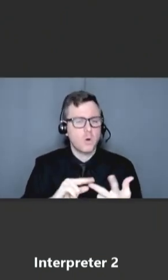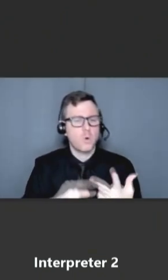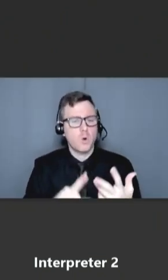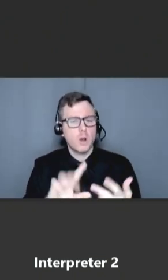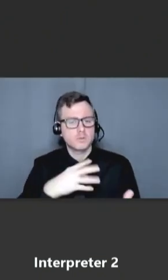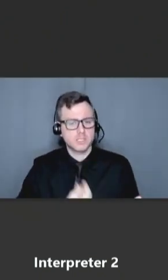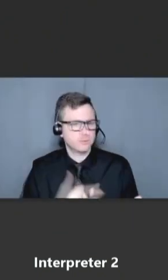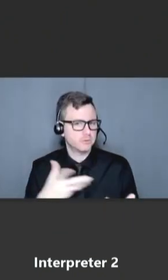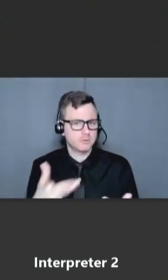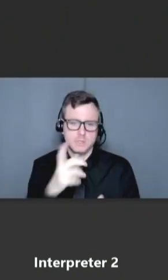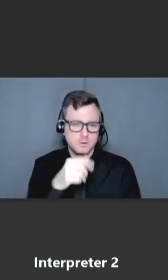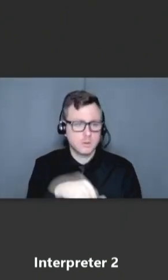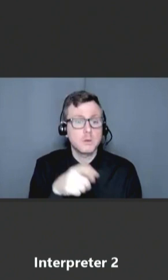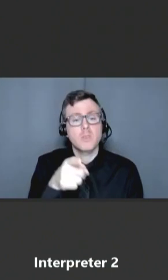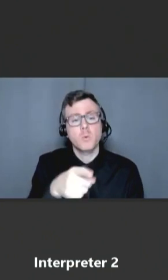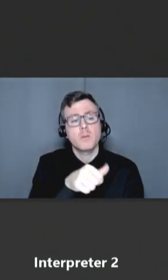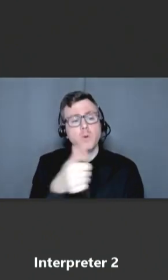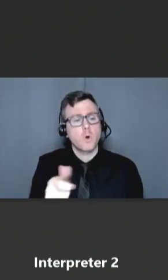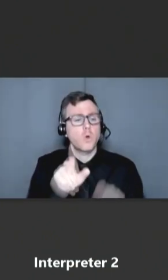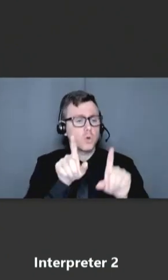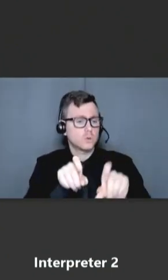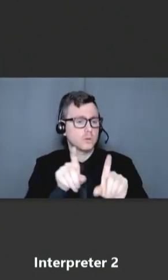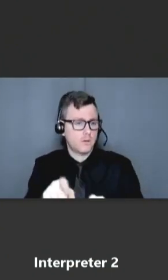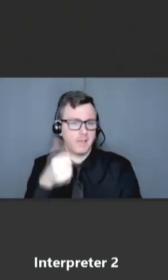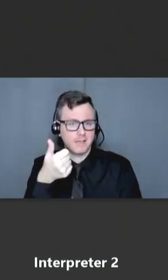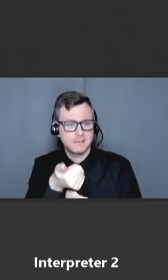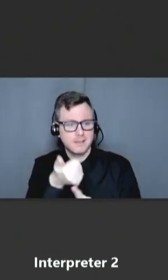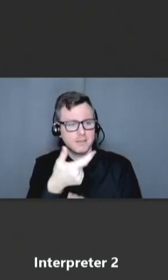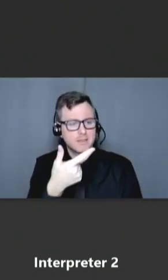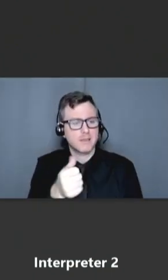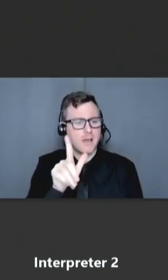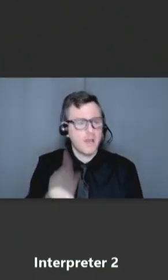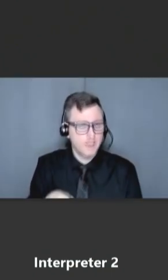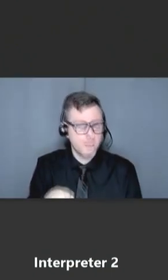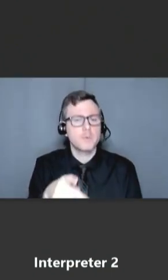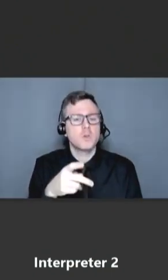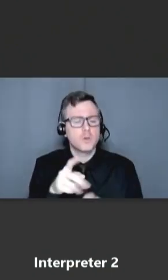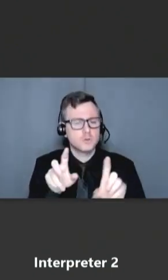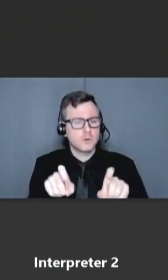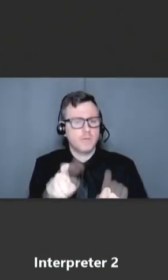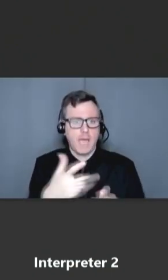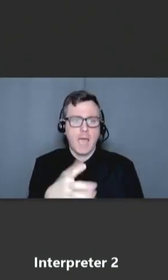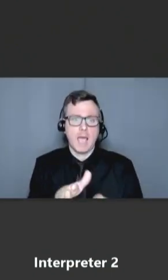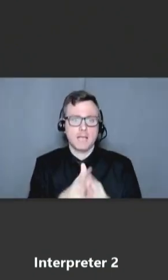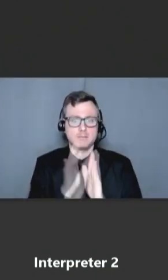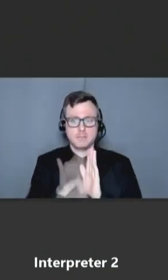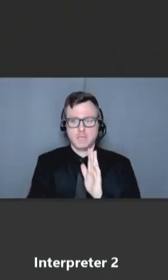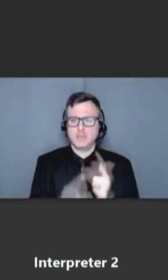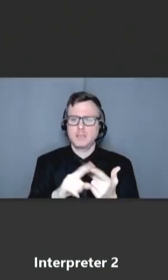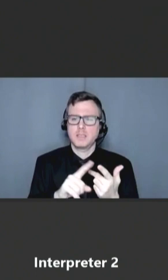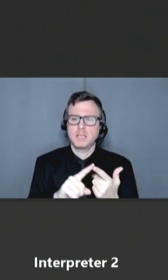survey, which does ask that question. In addition, the census does ask about things like household